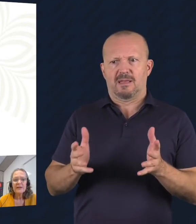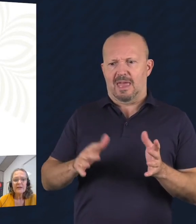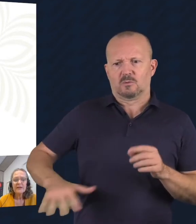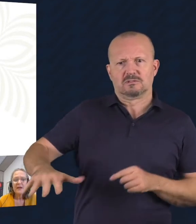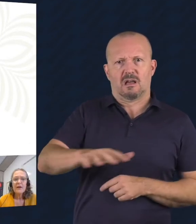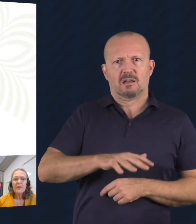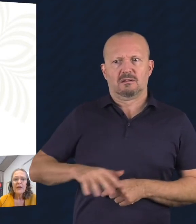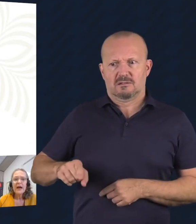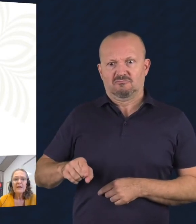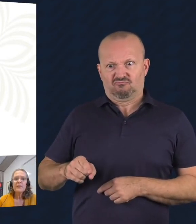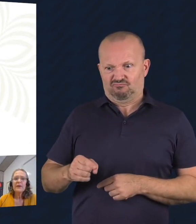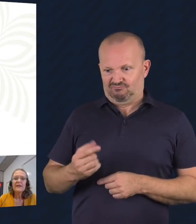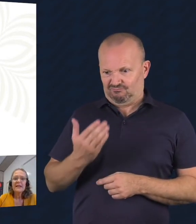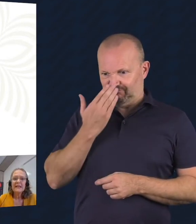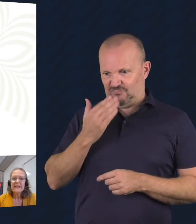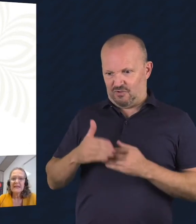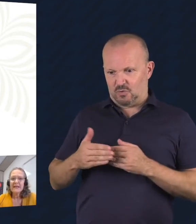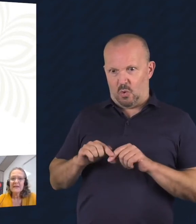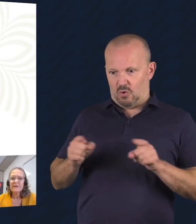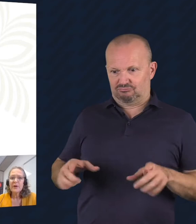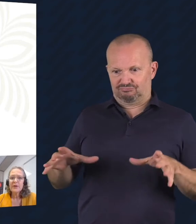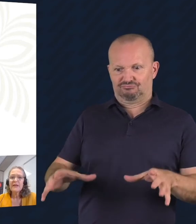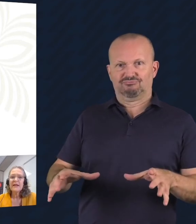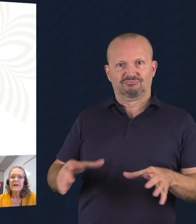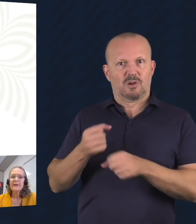with the unprecedented scenes of protest happening